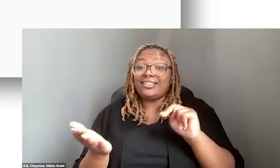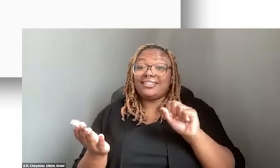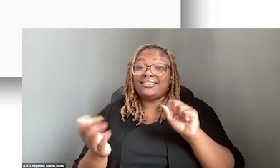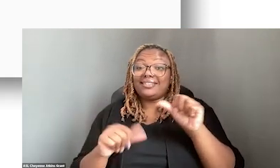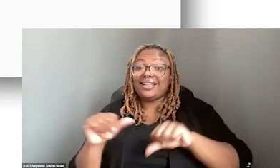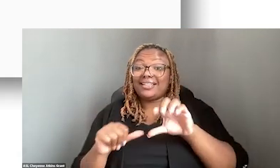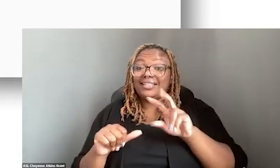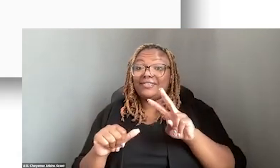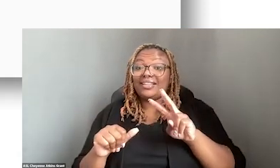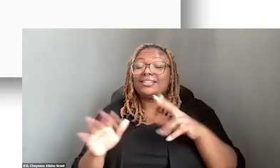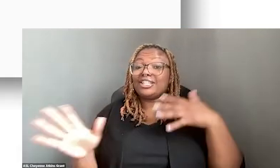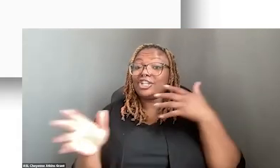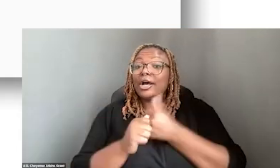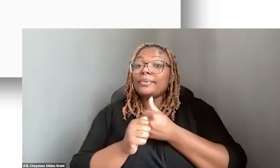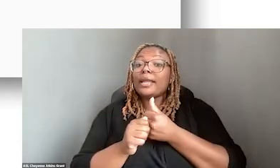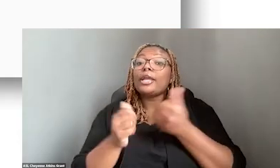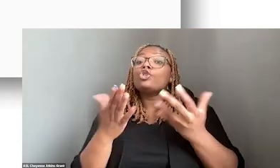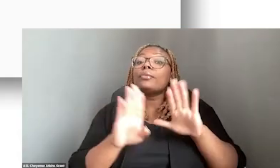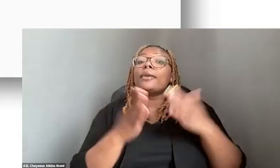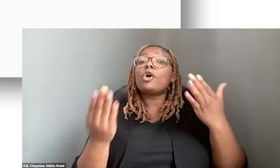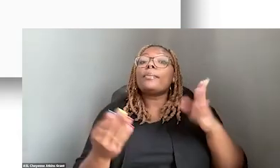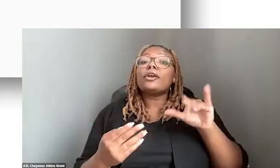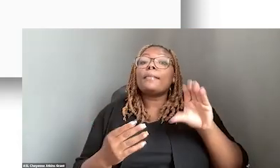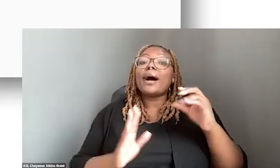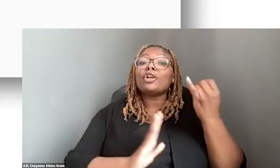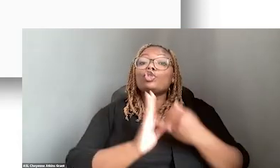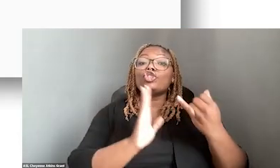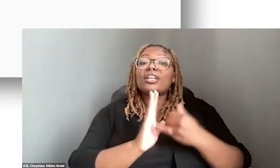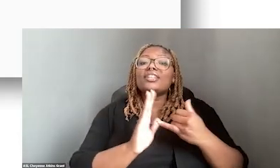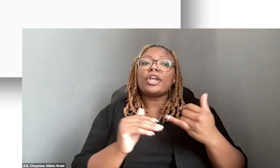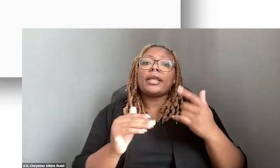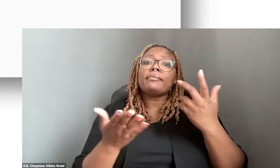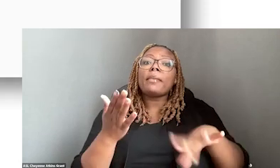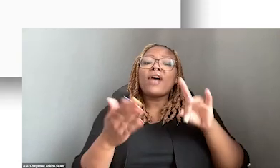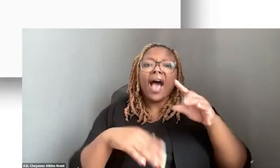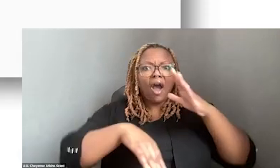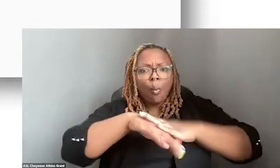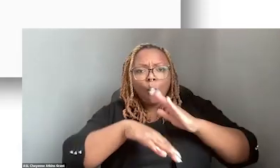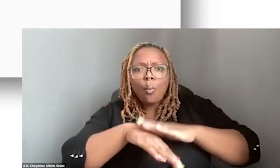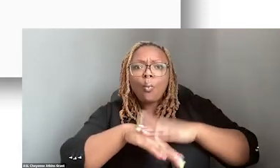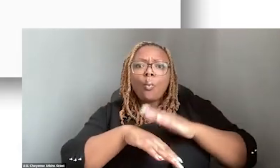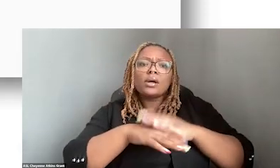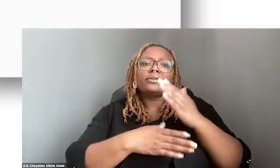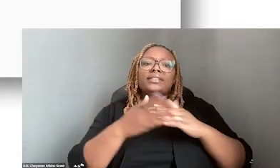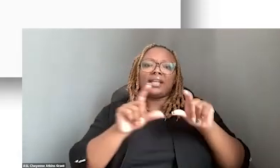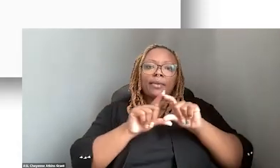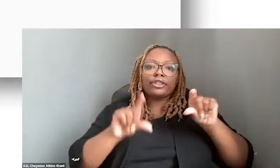you might open up one of your biosketches and you'll find that you'll have some warning signs around some of the fields for your information.